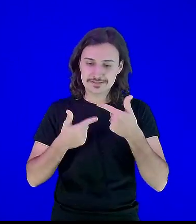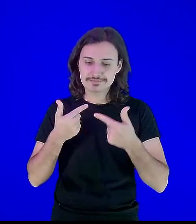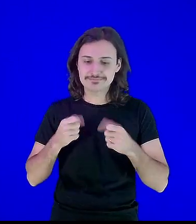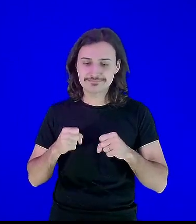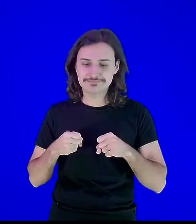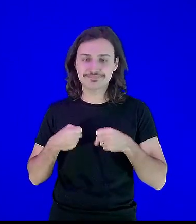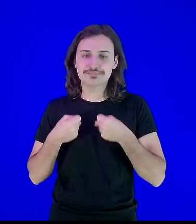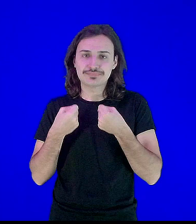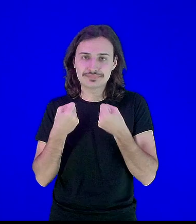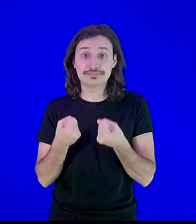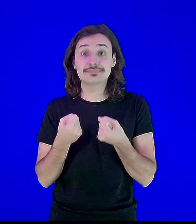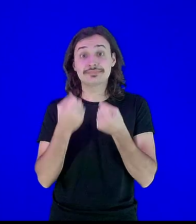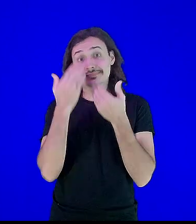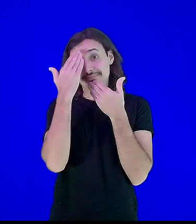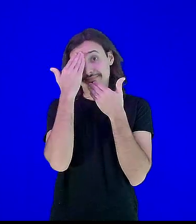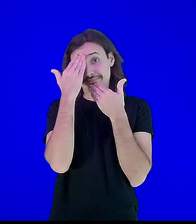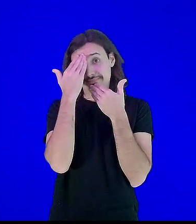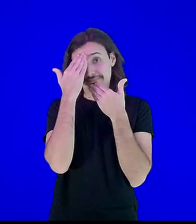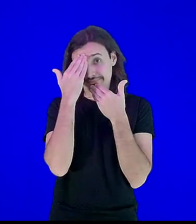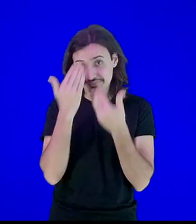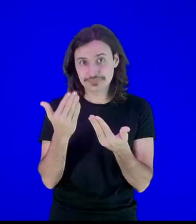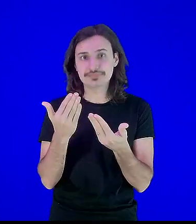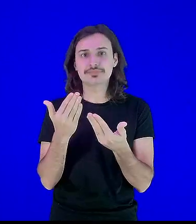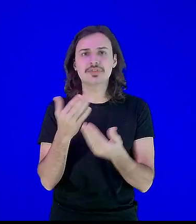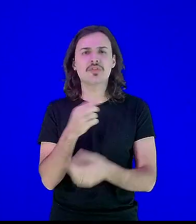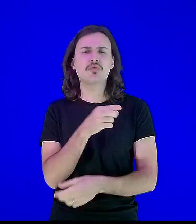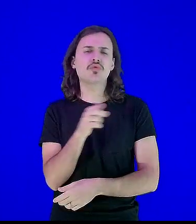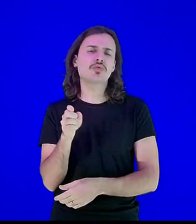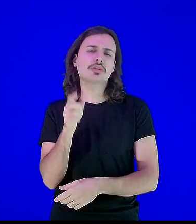thank you for staying up to this point